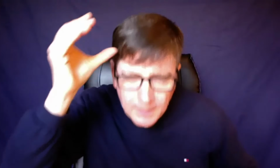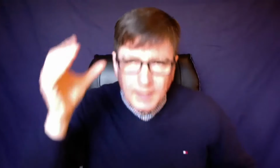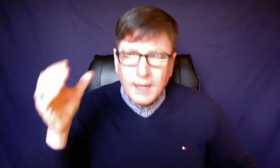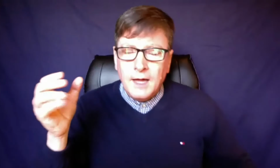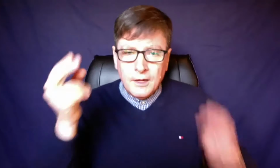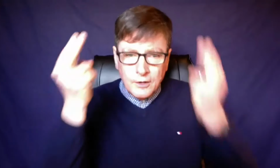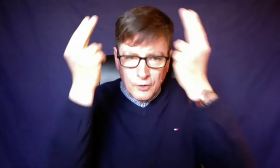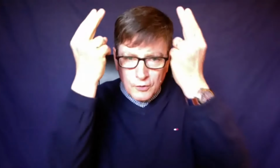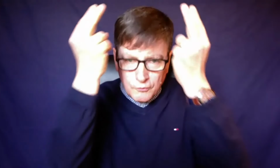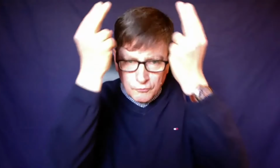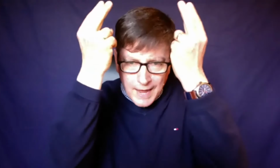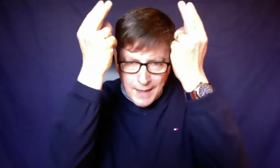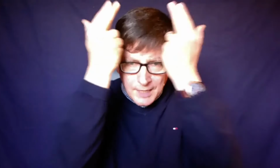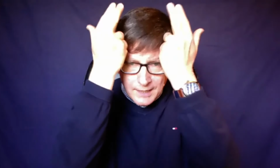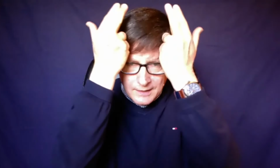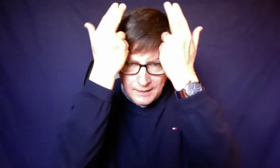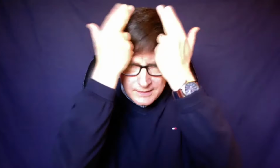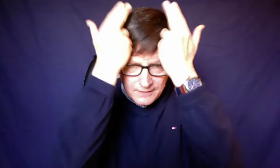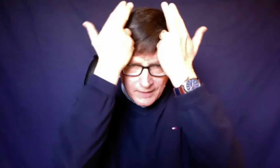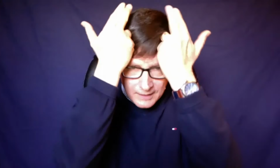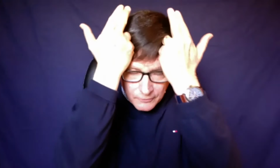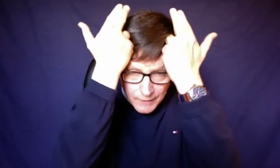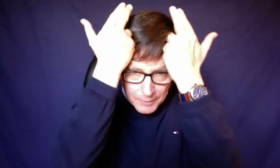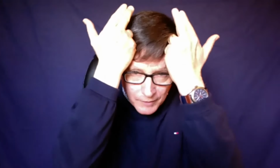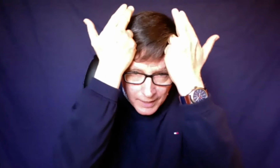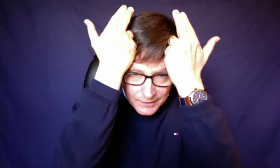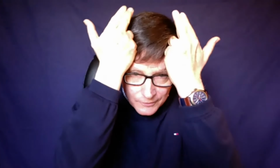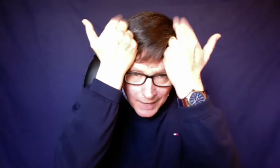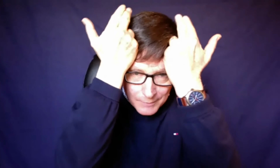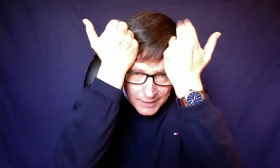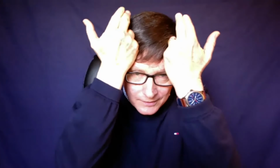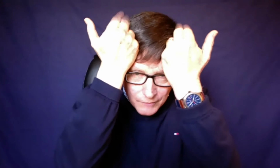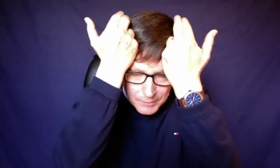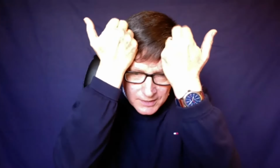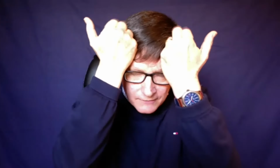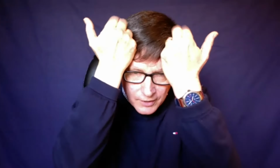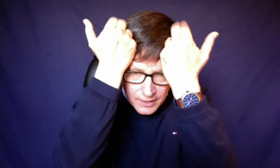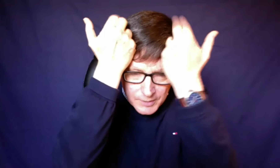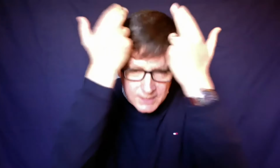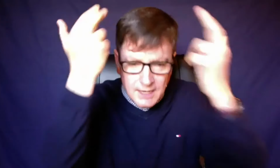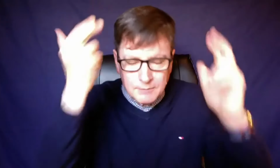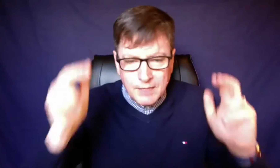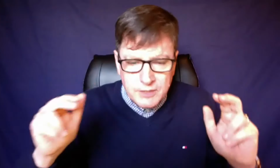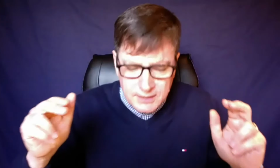signs that I can in my visual field.